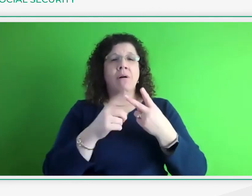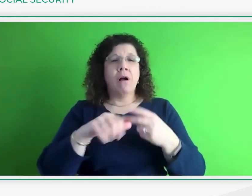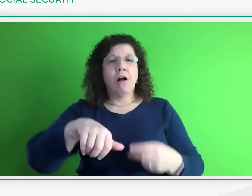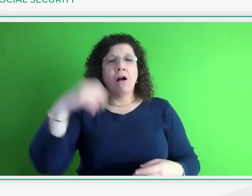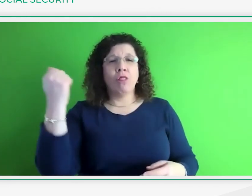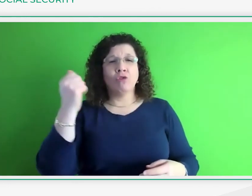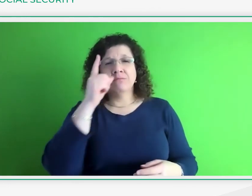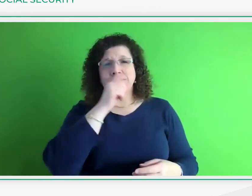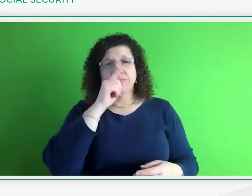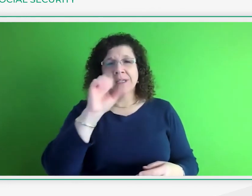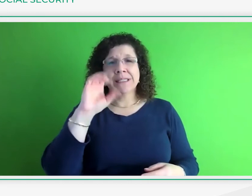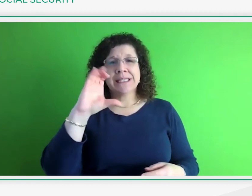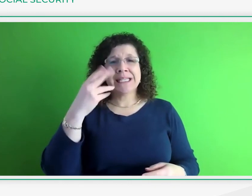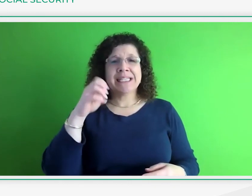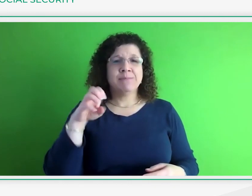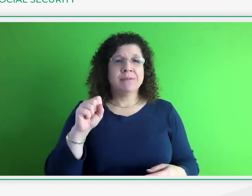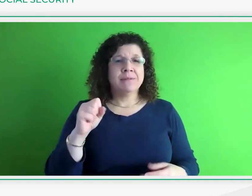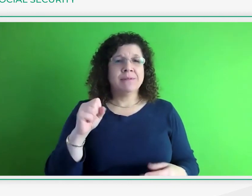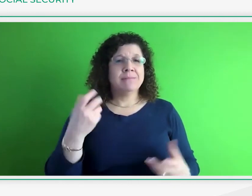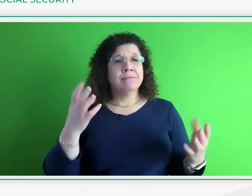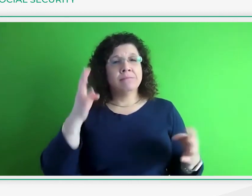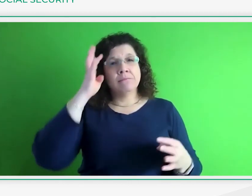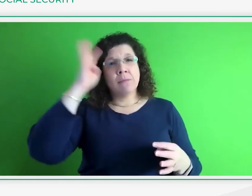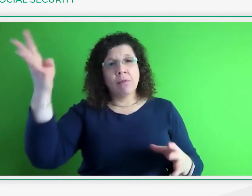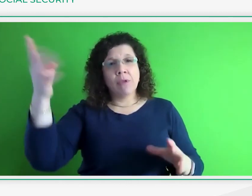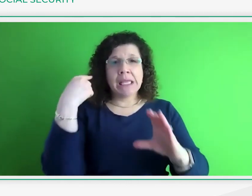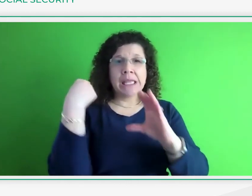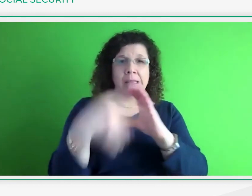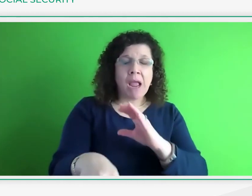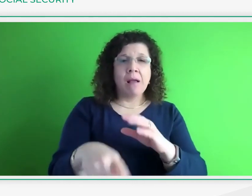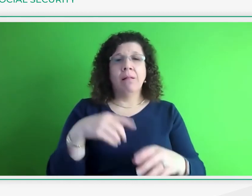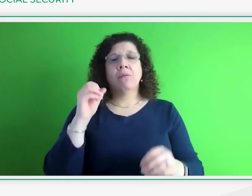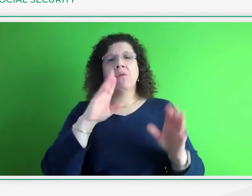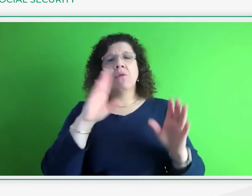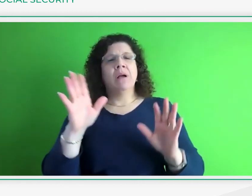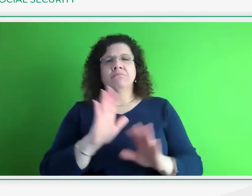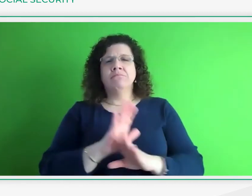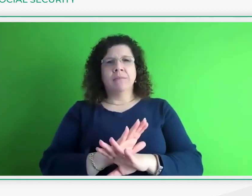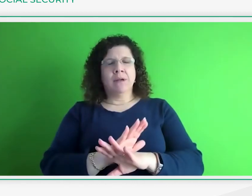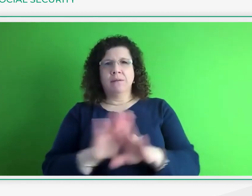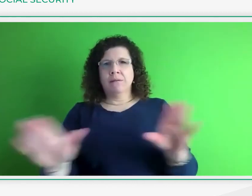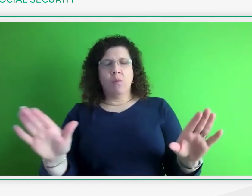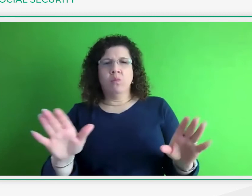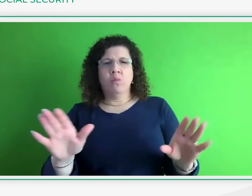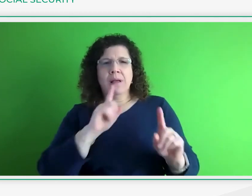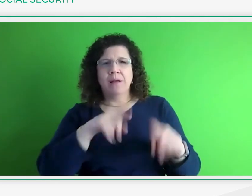Just ignore the phone call. Another scheme that they do is: They'll make up an email.